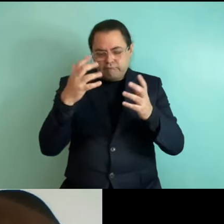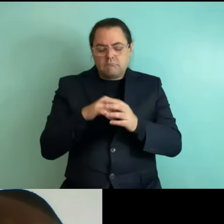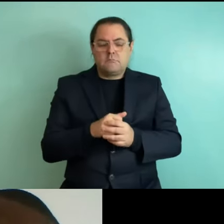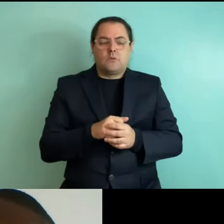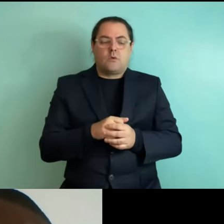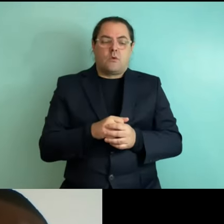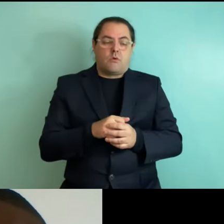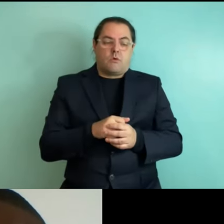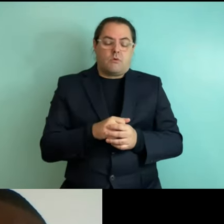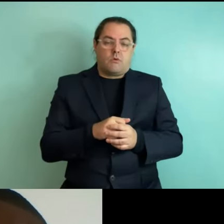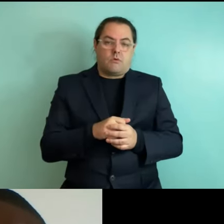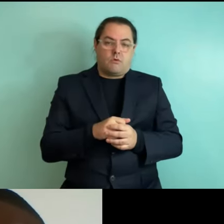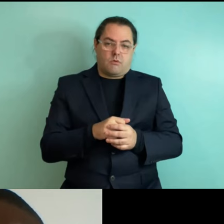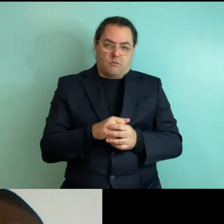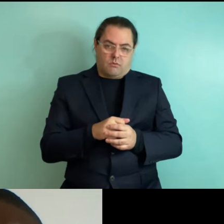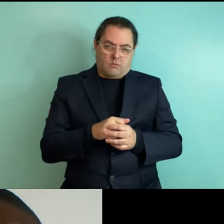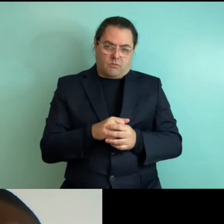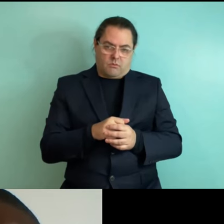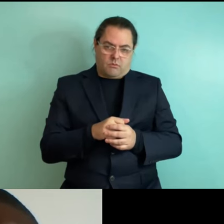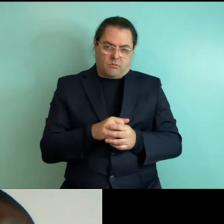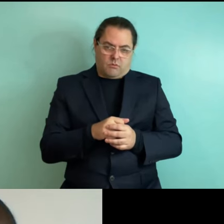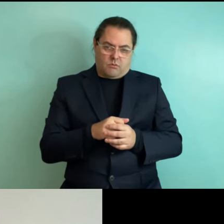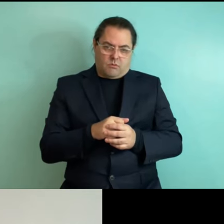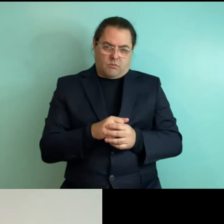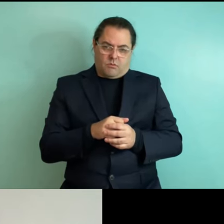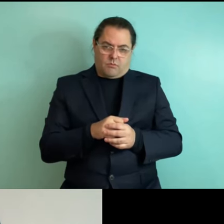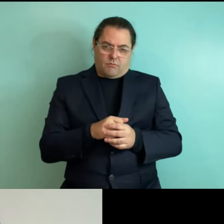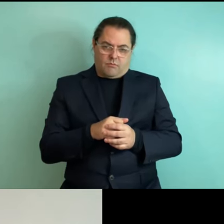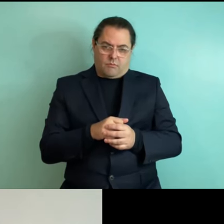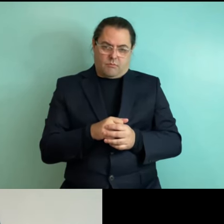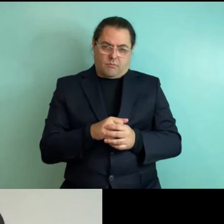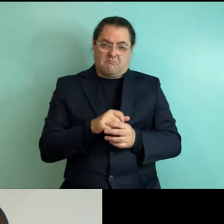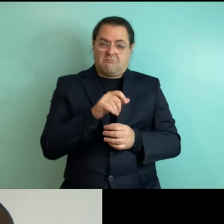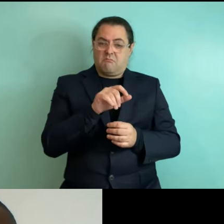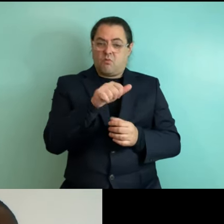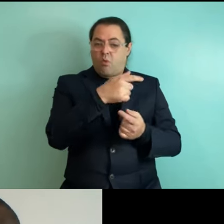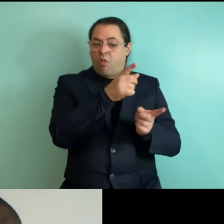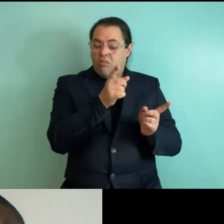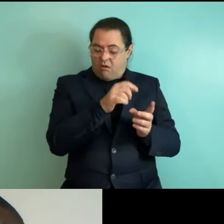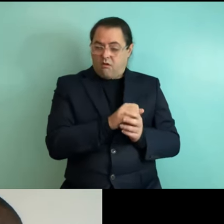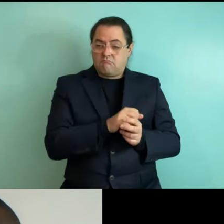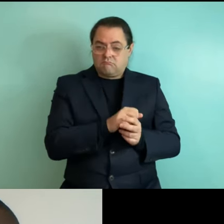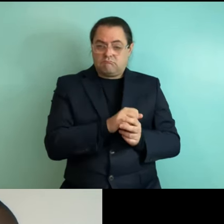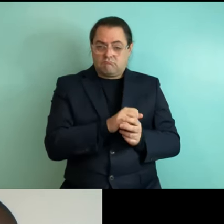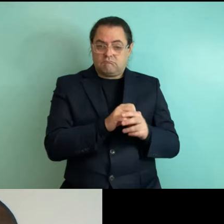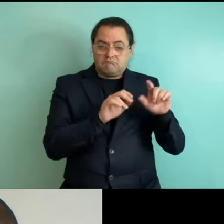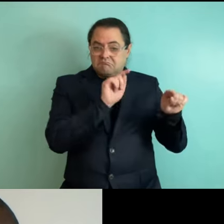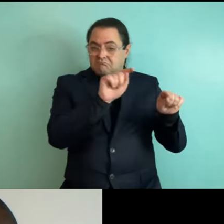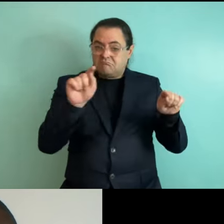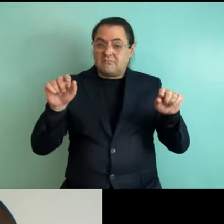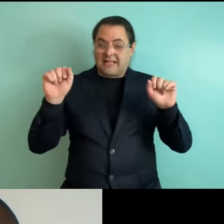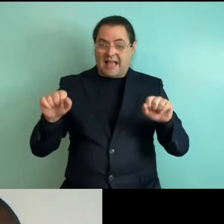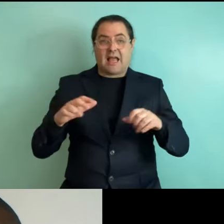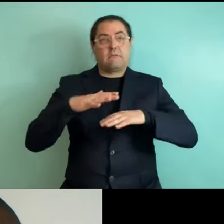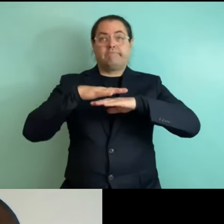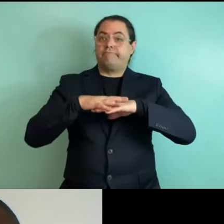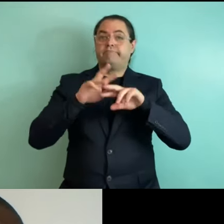and, and, and visual disability can all access the same material in the same format without